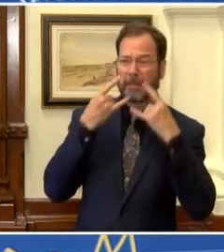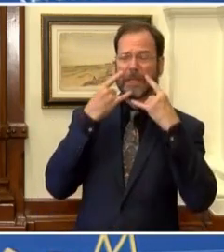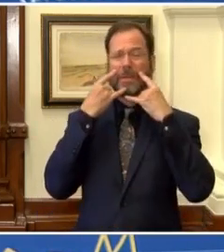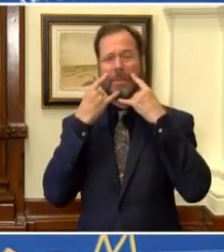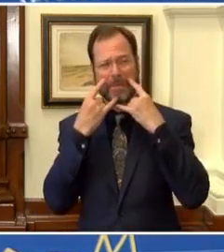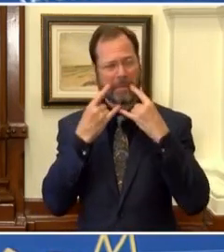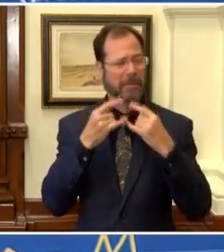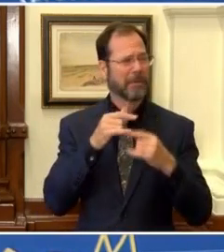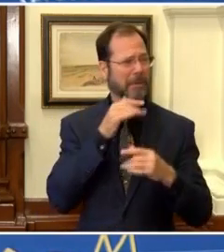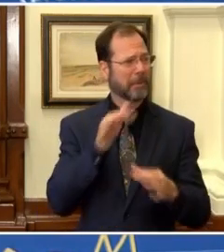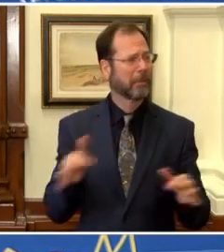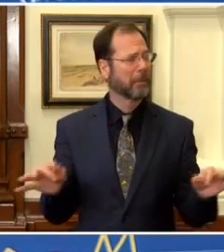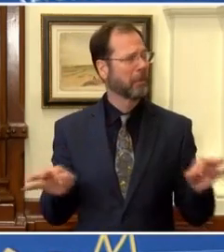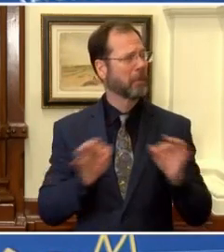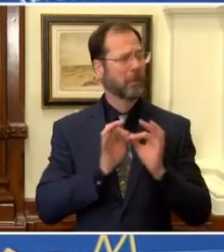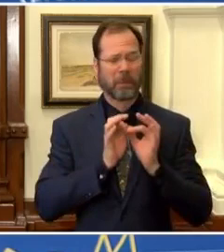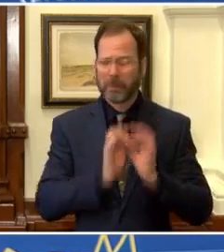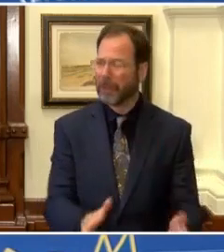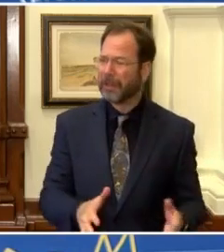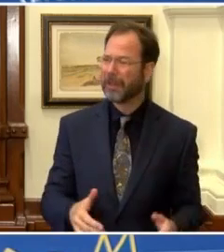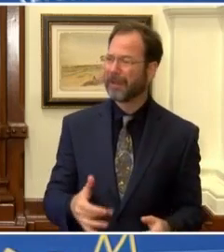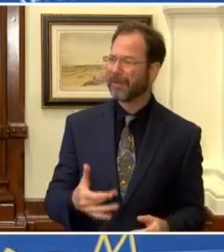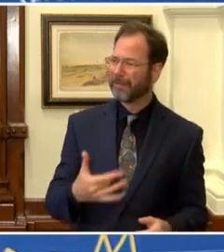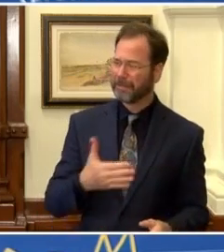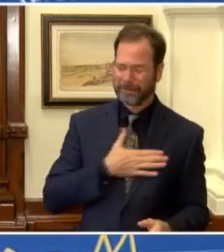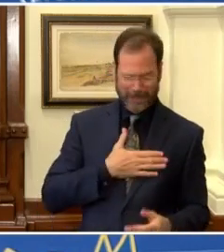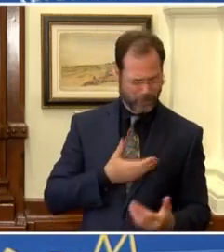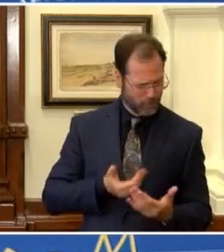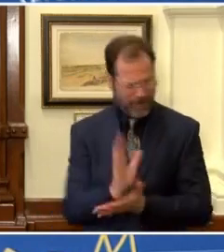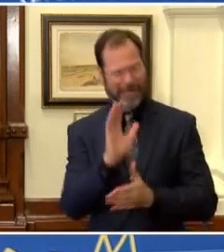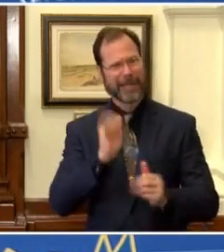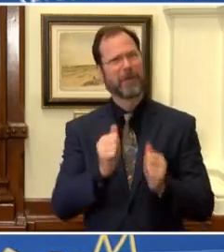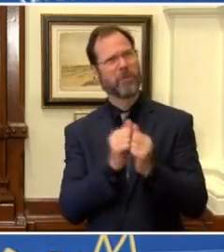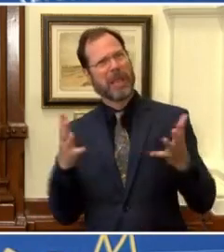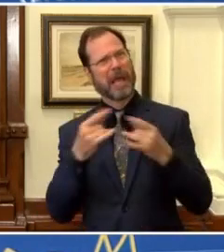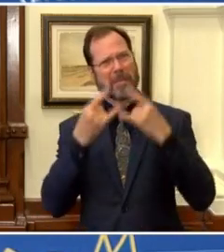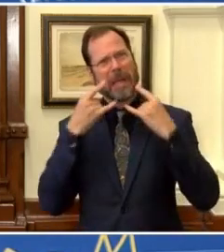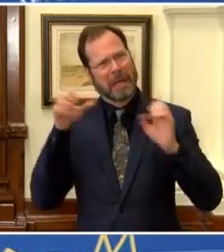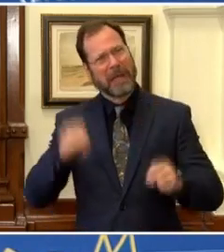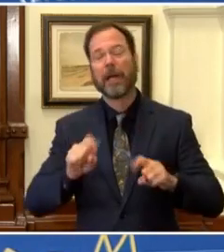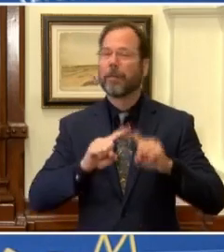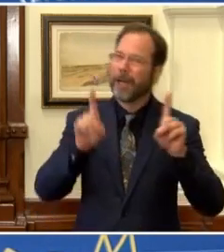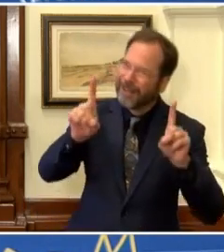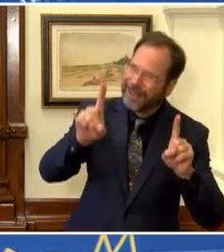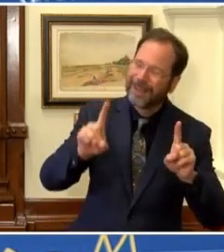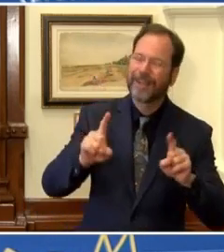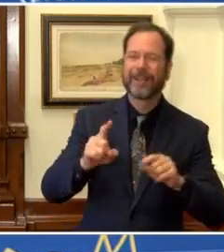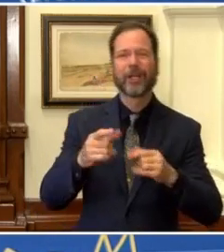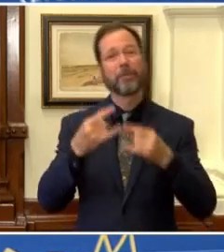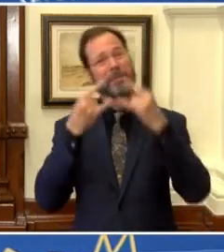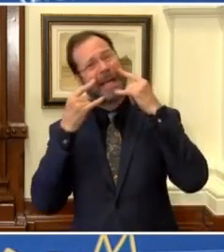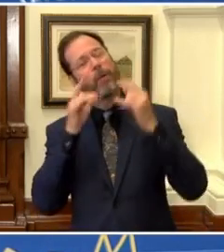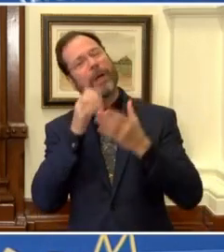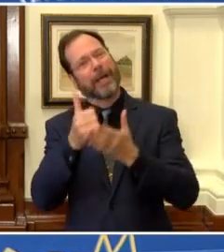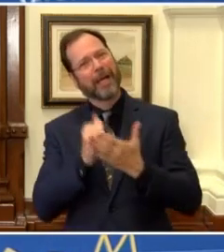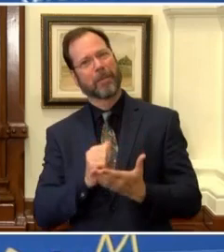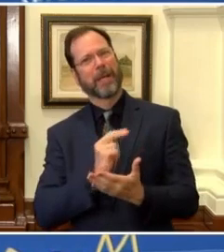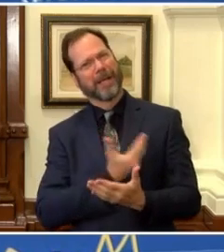FOR COVID-19. I KNOW SOME PEOPLE FEEL WEARING A MASK IS INCONVENIENT OR IS AN